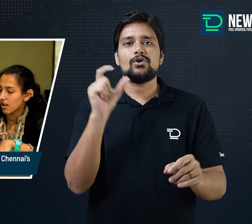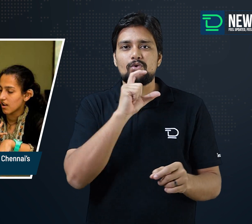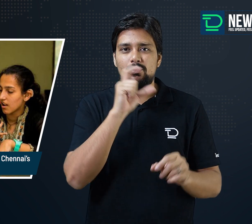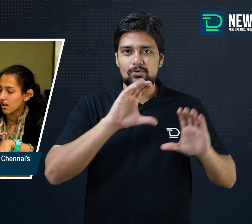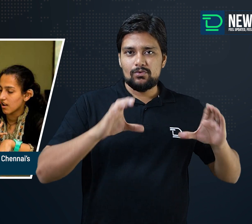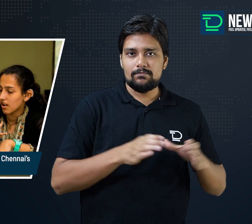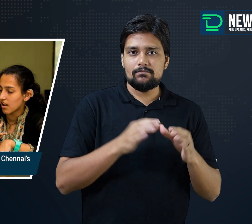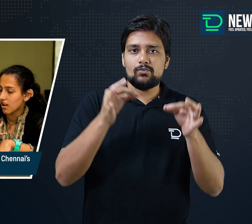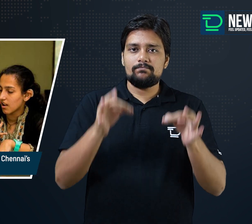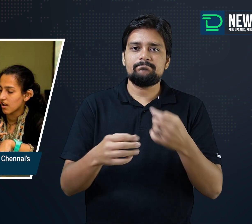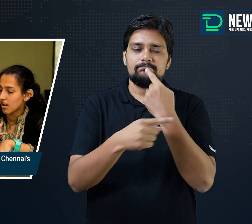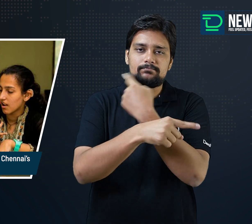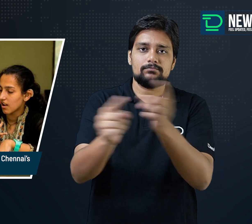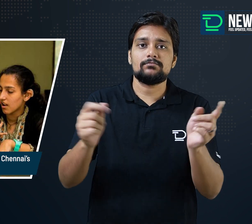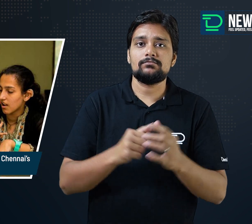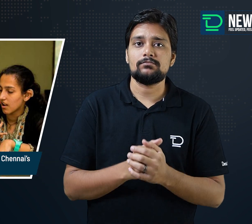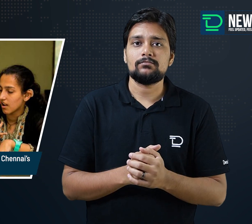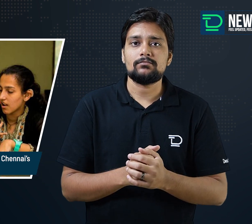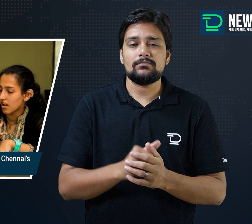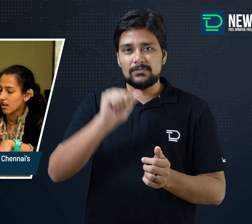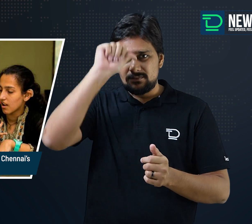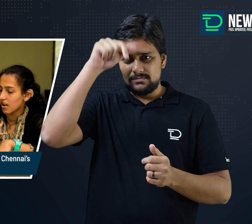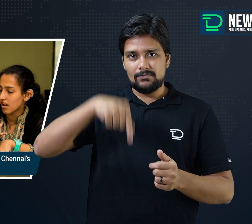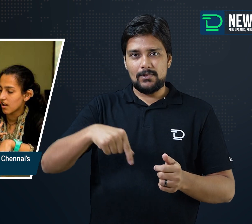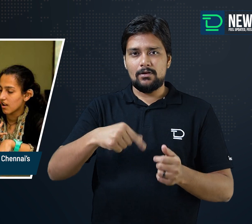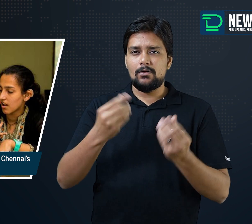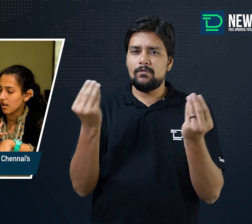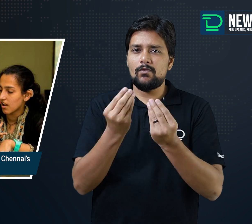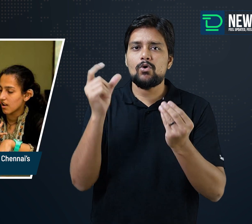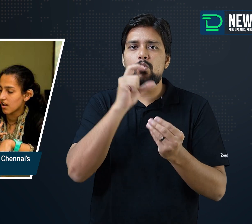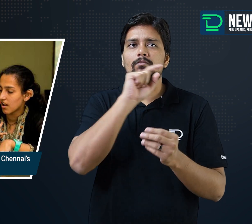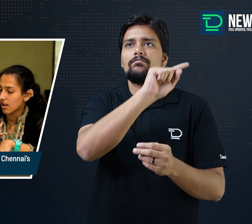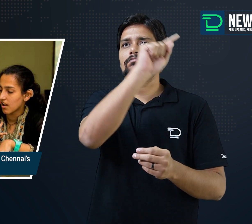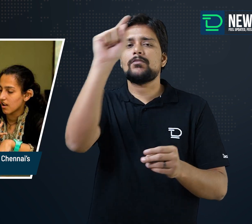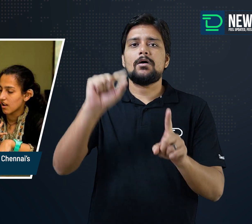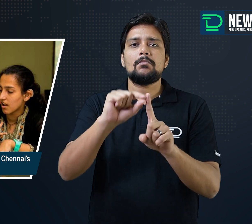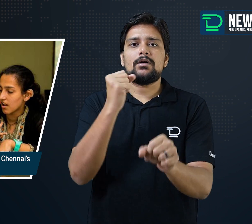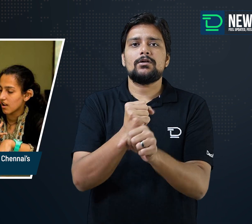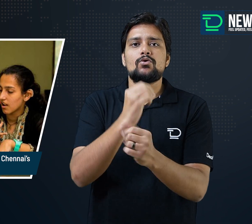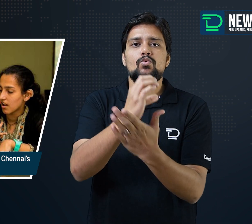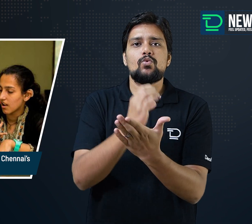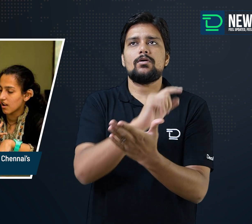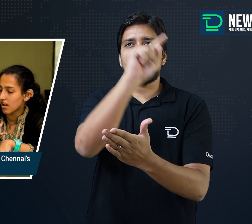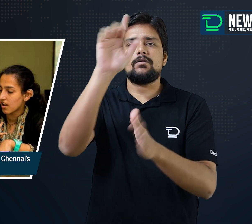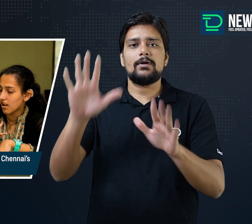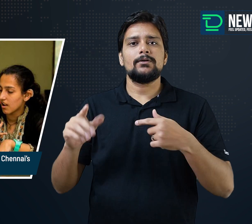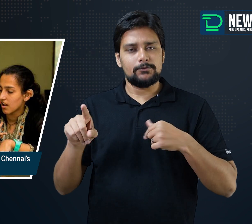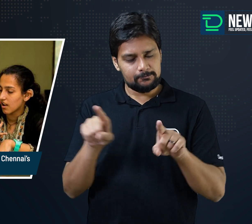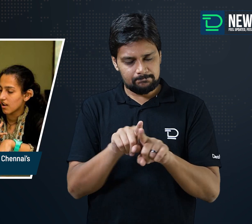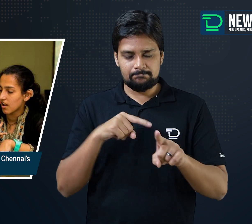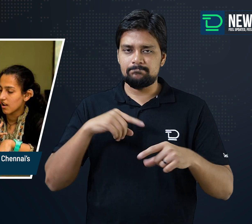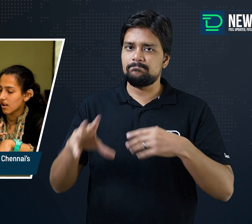College officials said only a few colleges in the country offer such a special master’s degree course for deaf students,